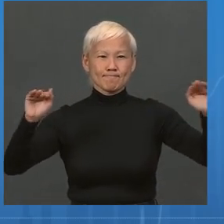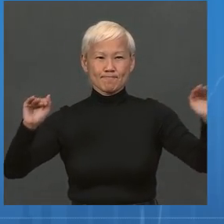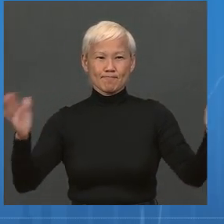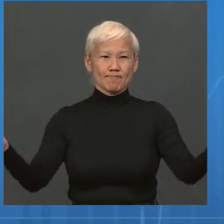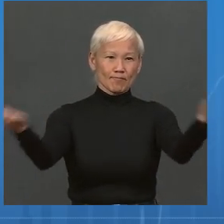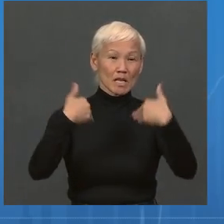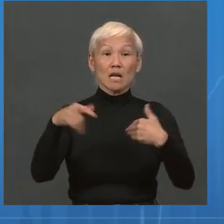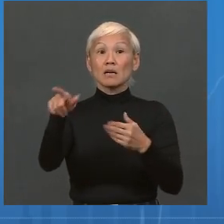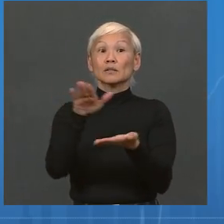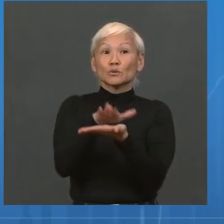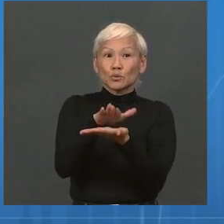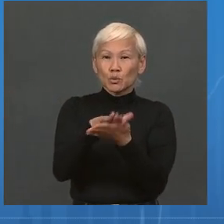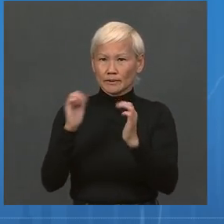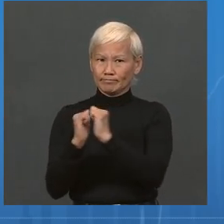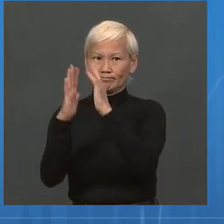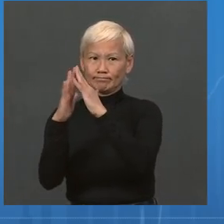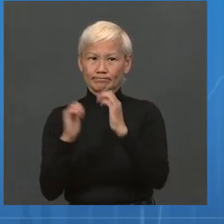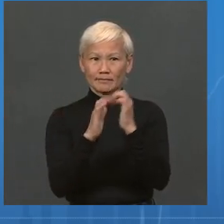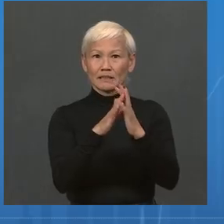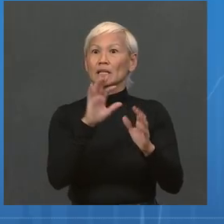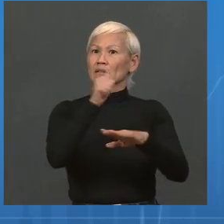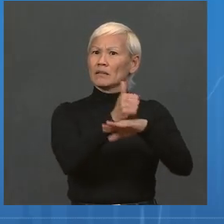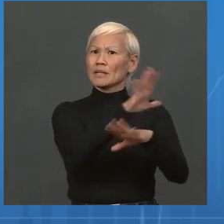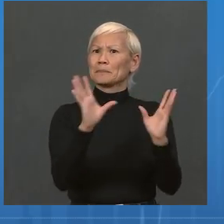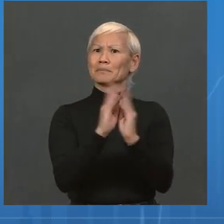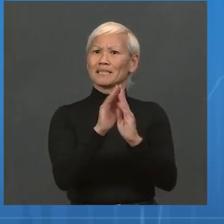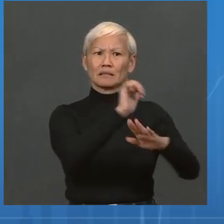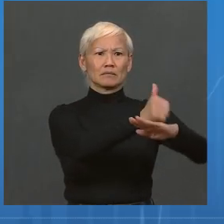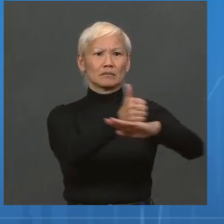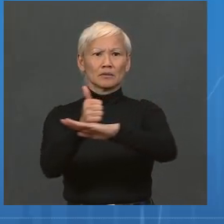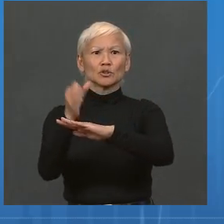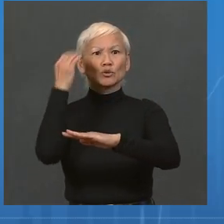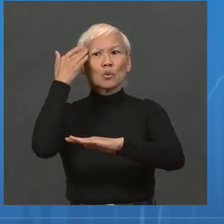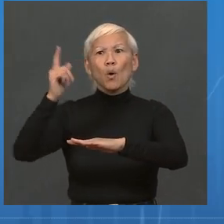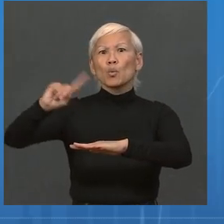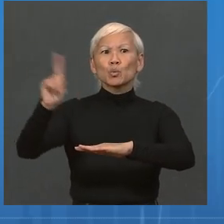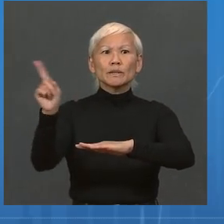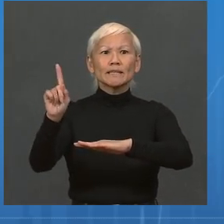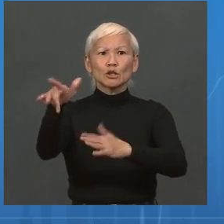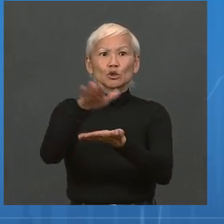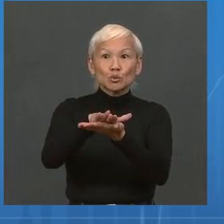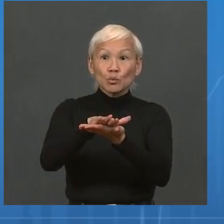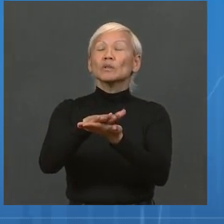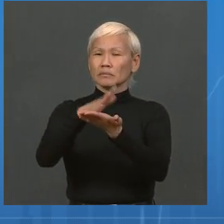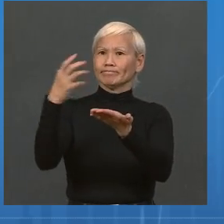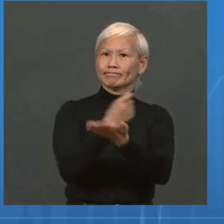so that families have easy access to vaccinations in their neighborhood, administered by organizations they trust.